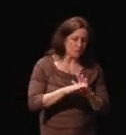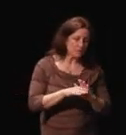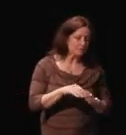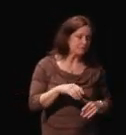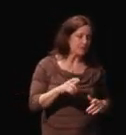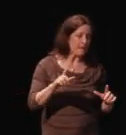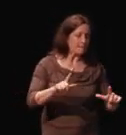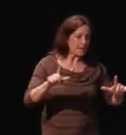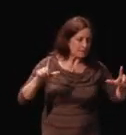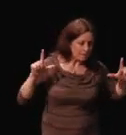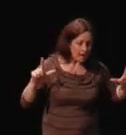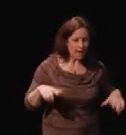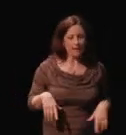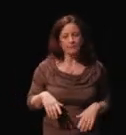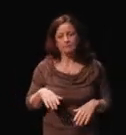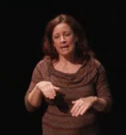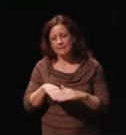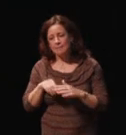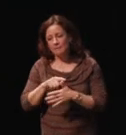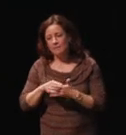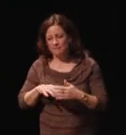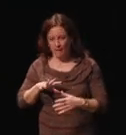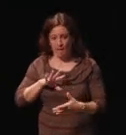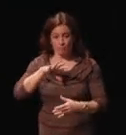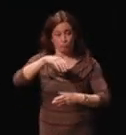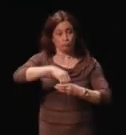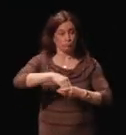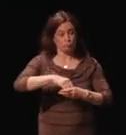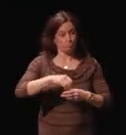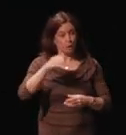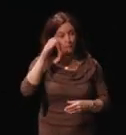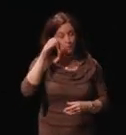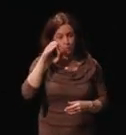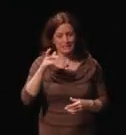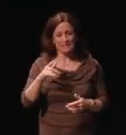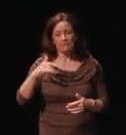and so that came in the computers, which eventually many many years later,